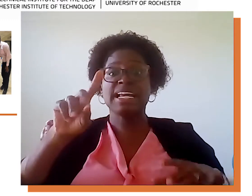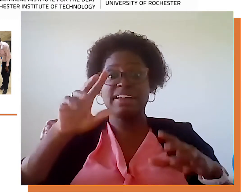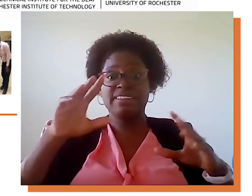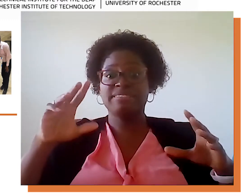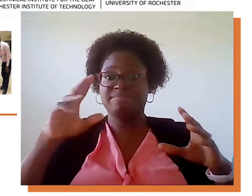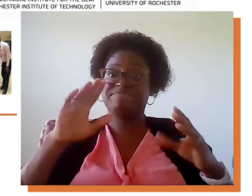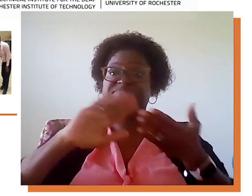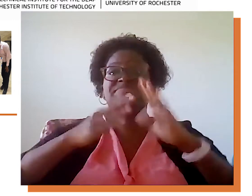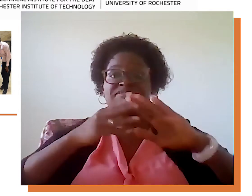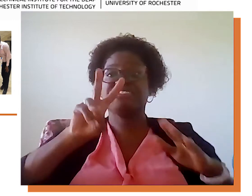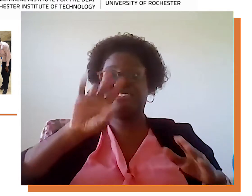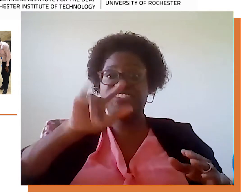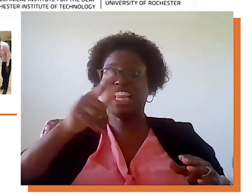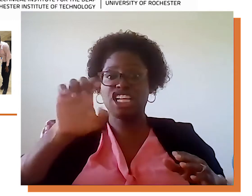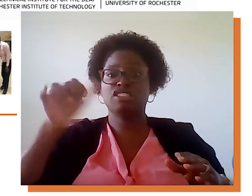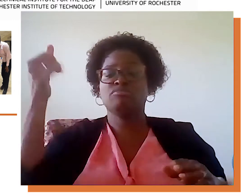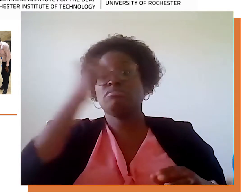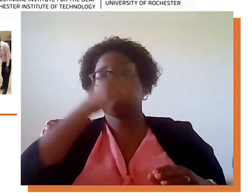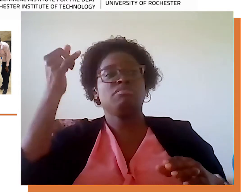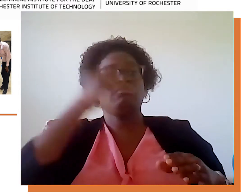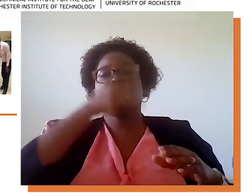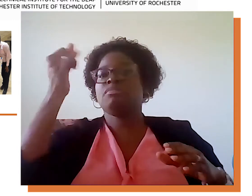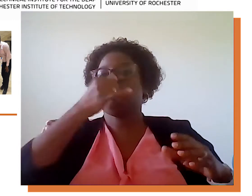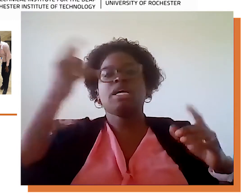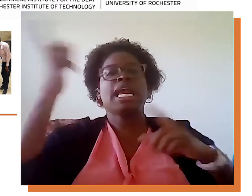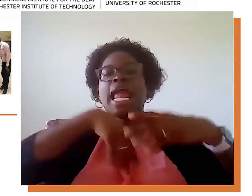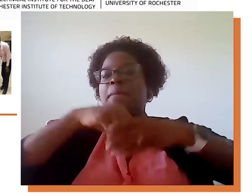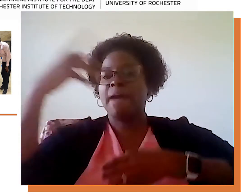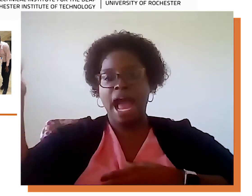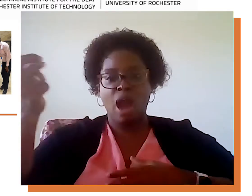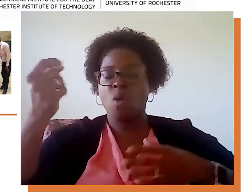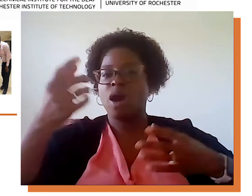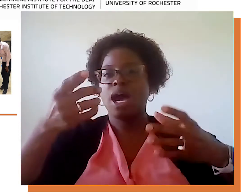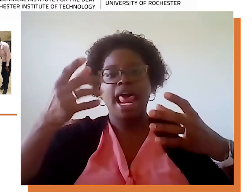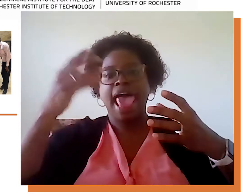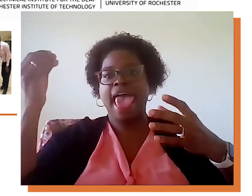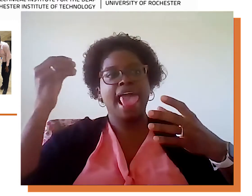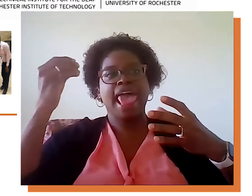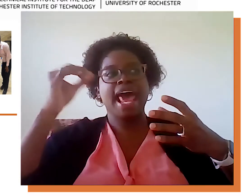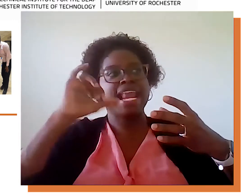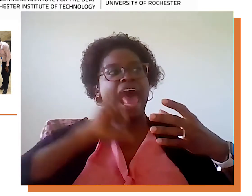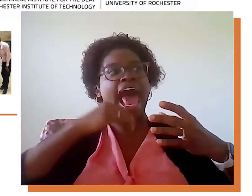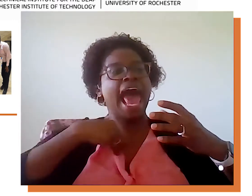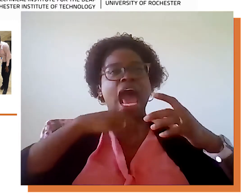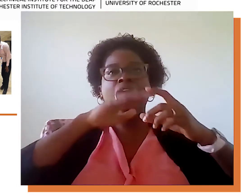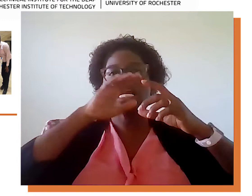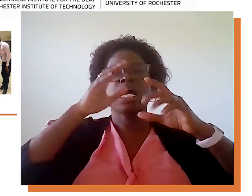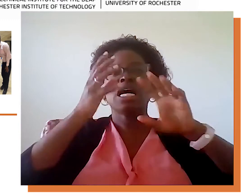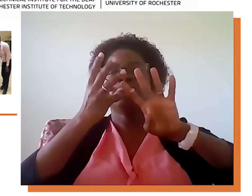The N.T.I.D. village is incredible. They supported me in such a big way.